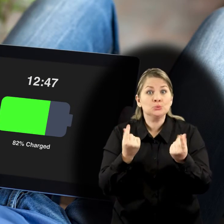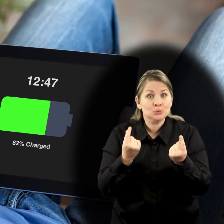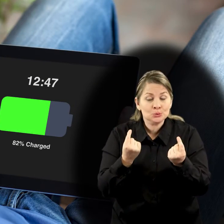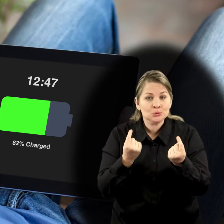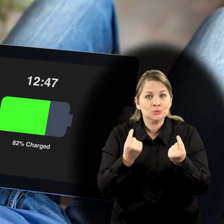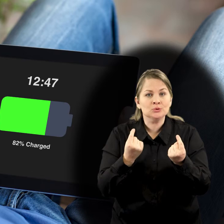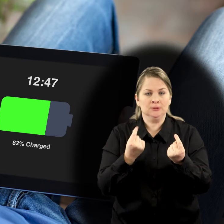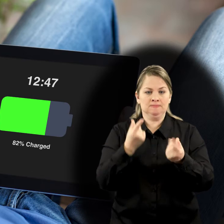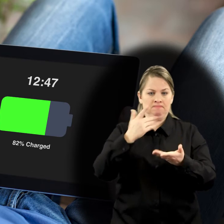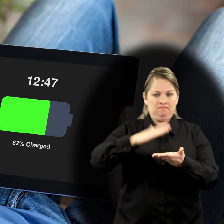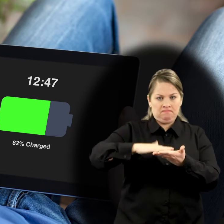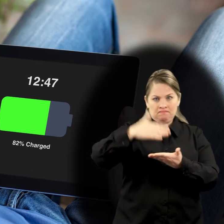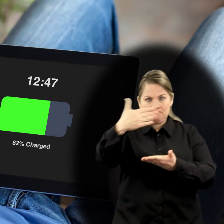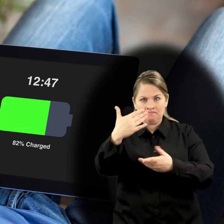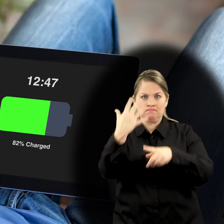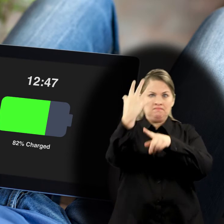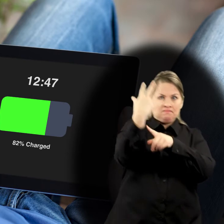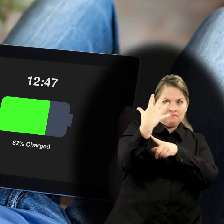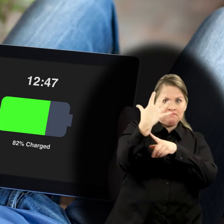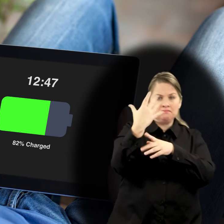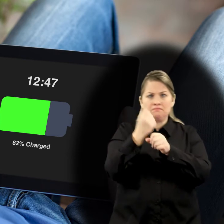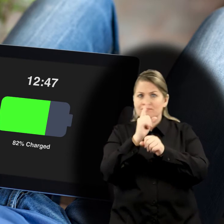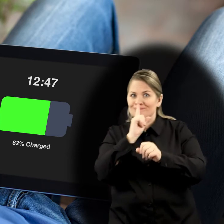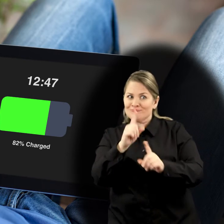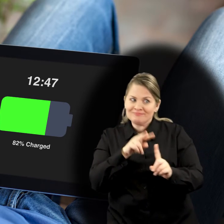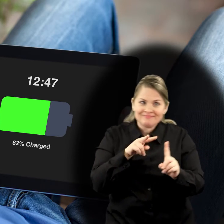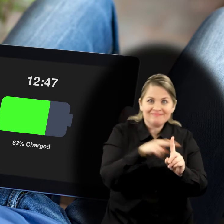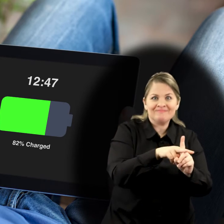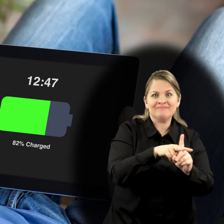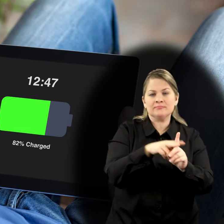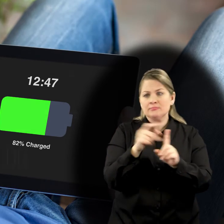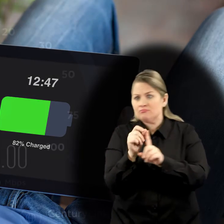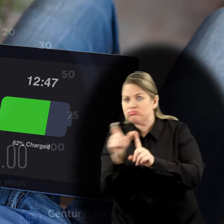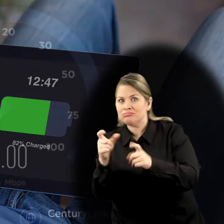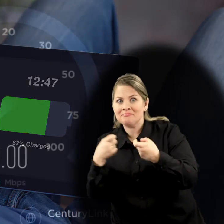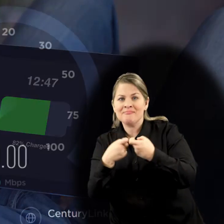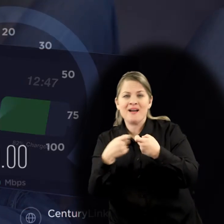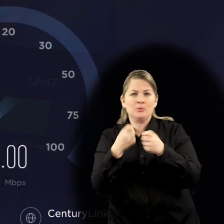make sure your device is fully charged or plugged in and the camera is working,